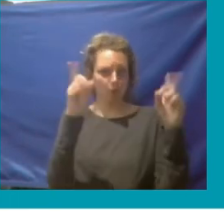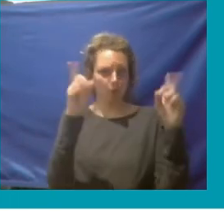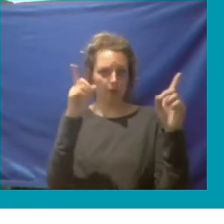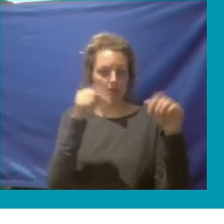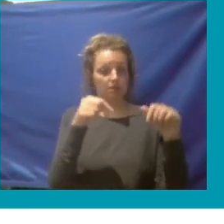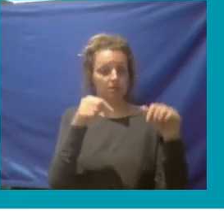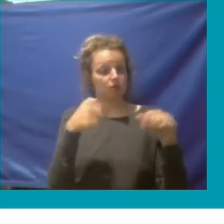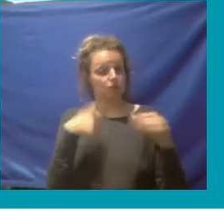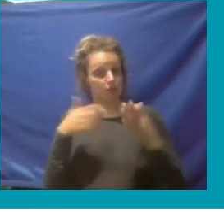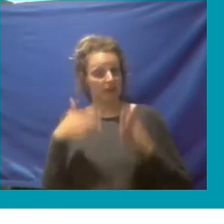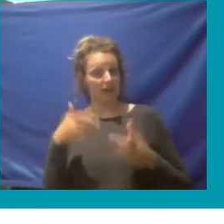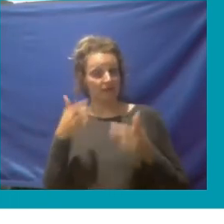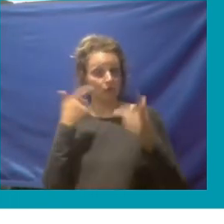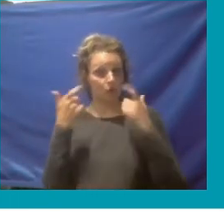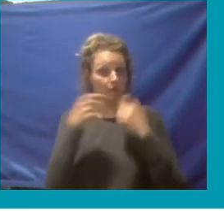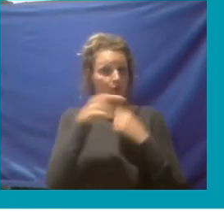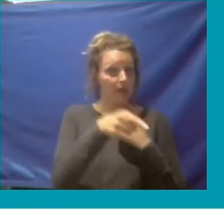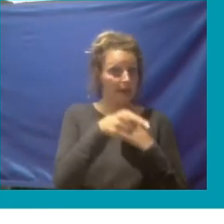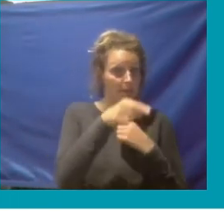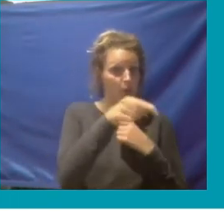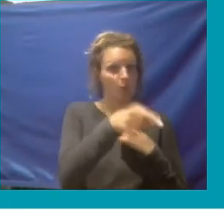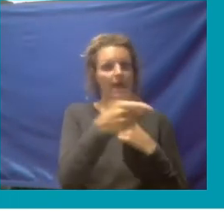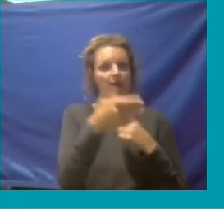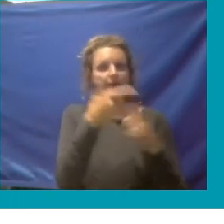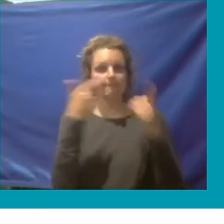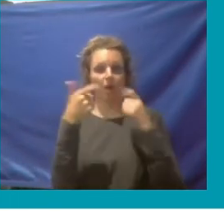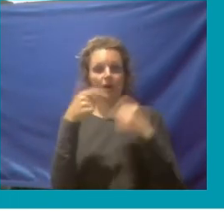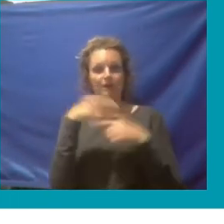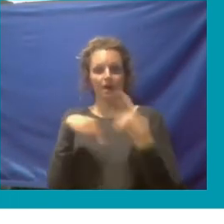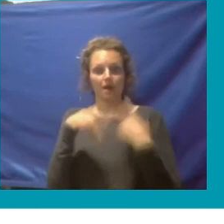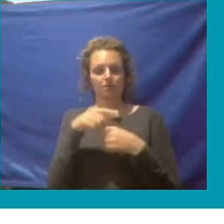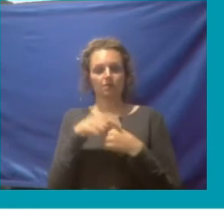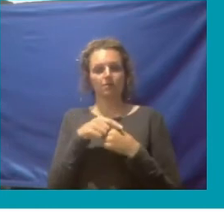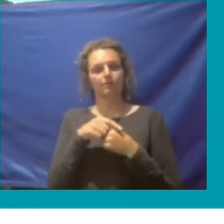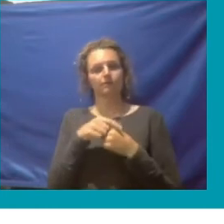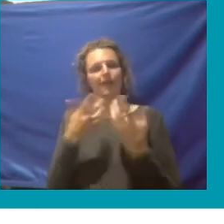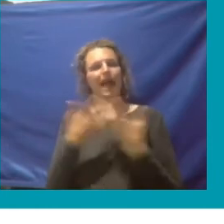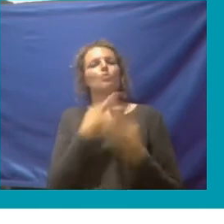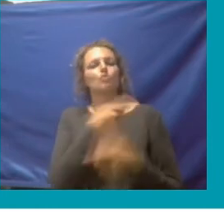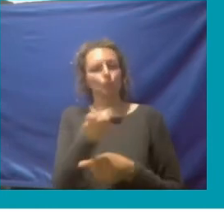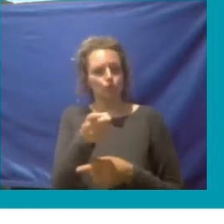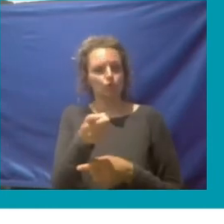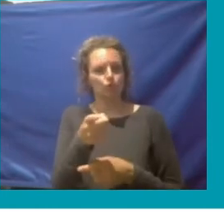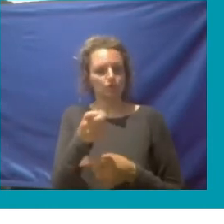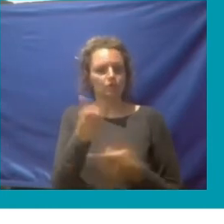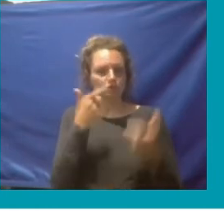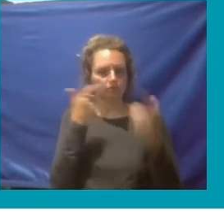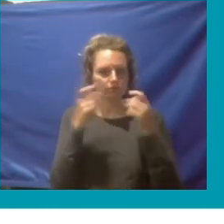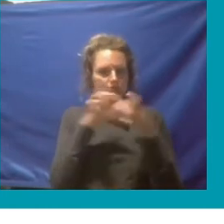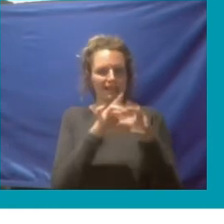Do they find us? Oh our employers. Yeah, it's it's a bit of both.